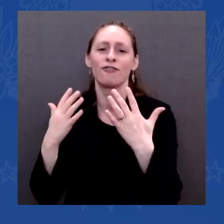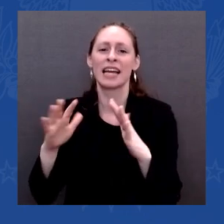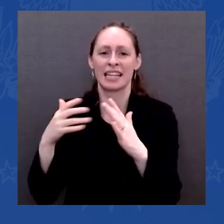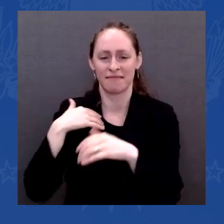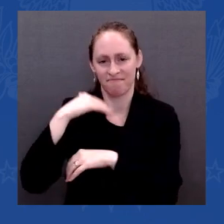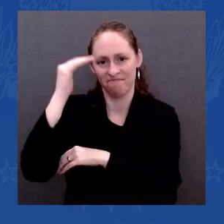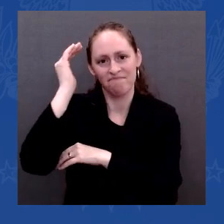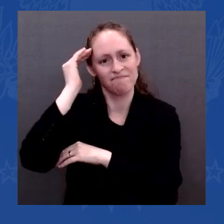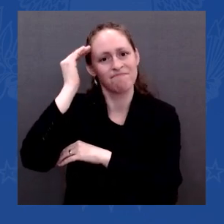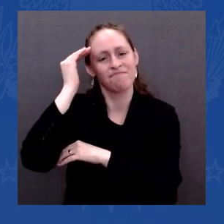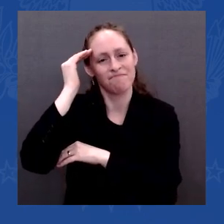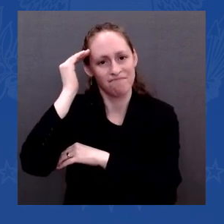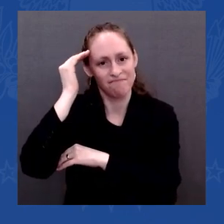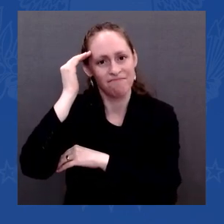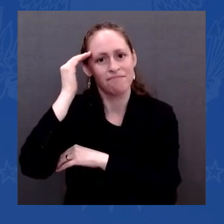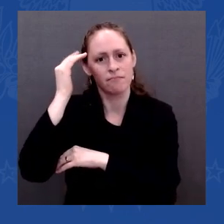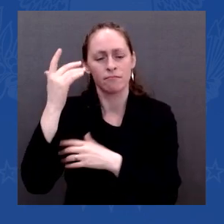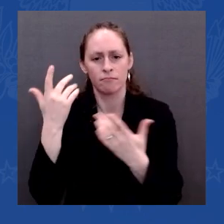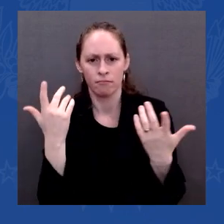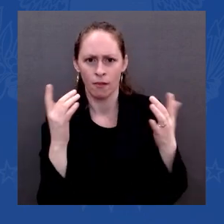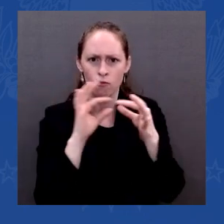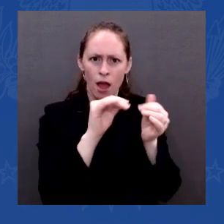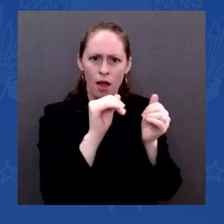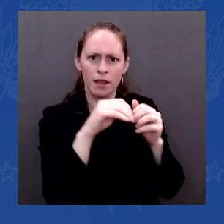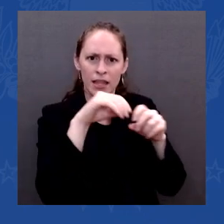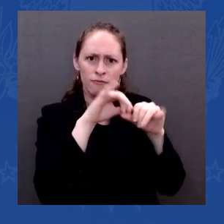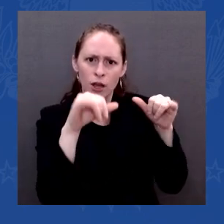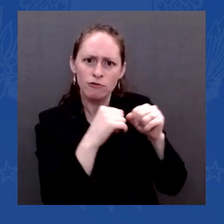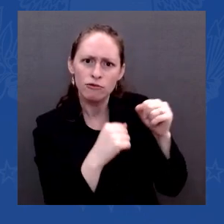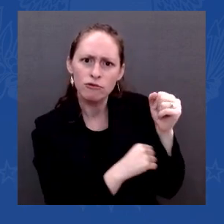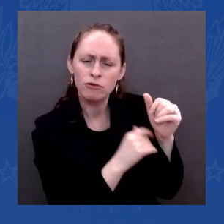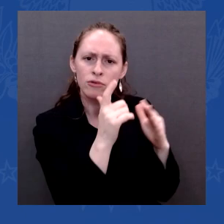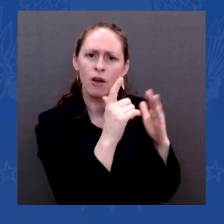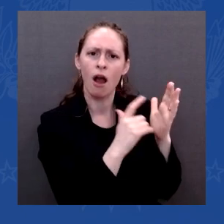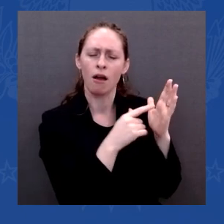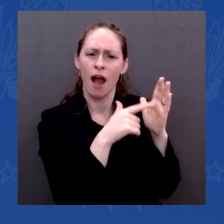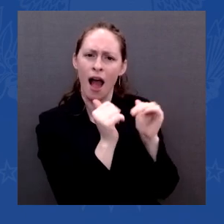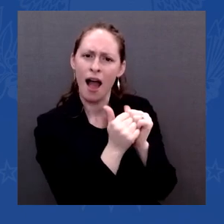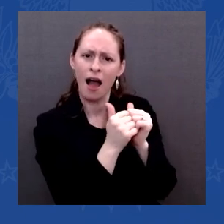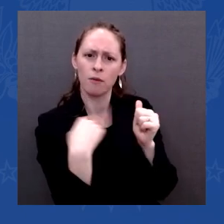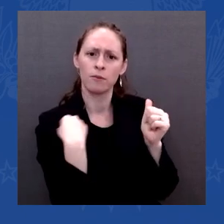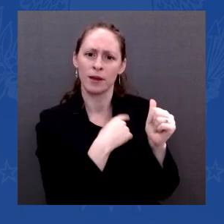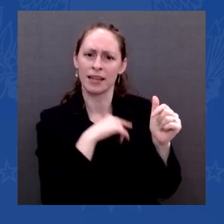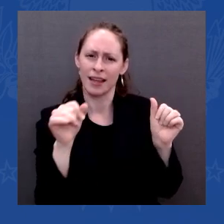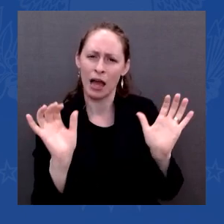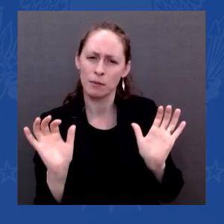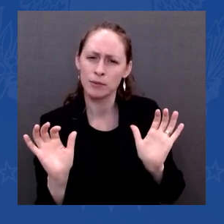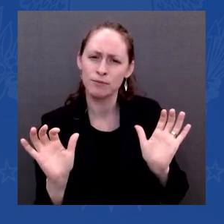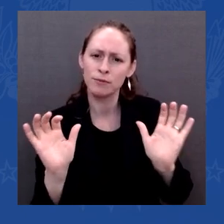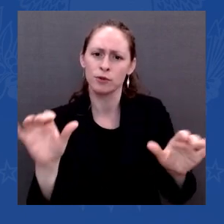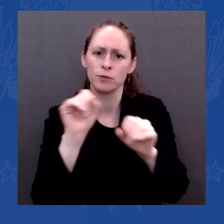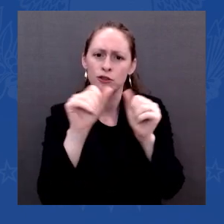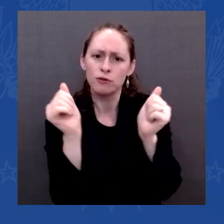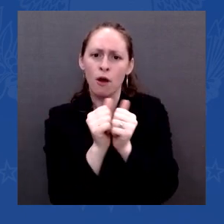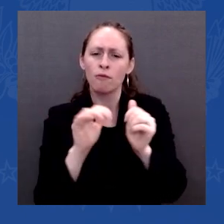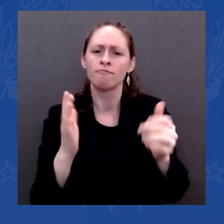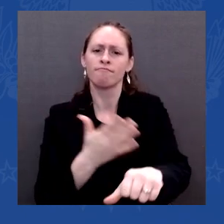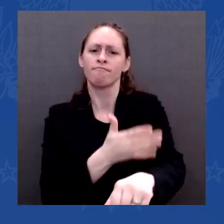We’ve announced billions of dollars for highways, ports, airports, water and sewage systems, high-speed Internet;